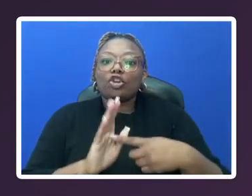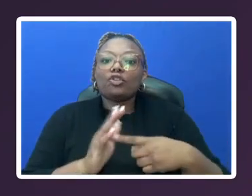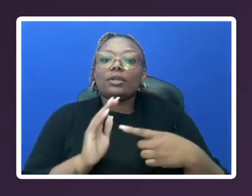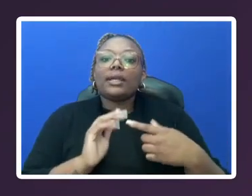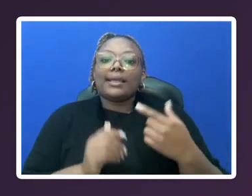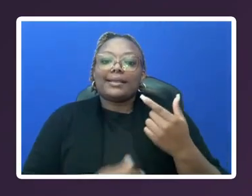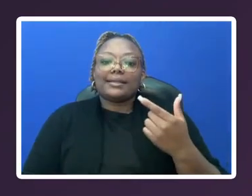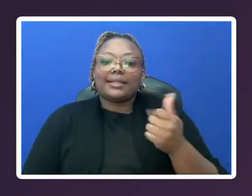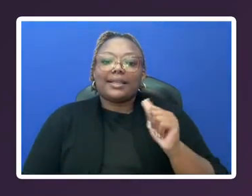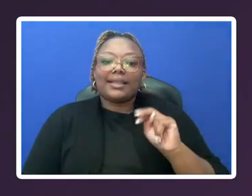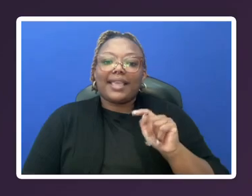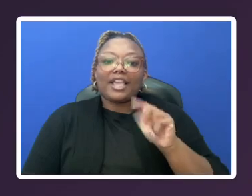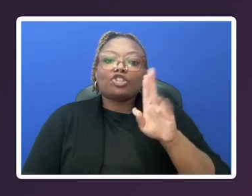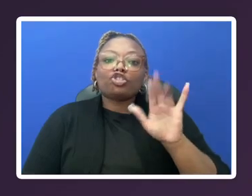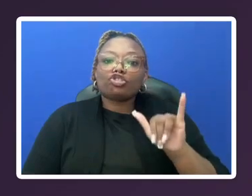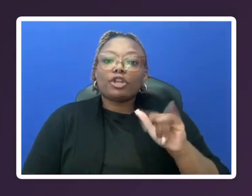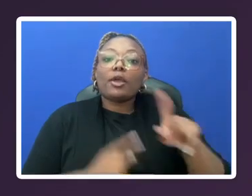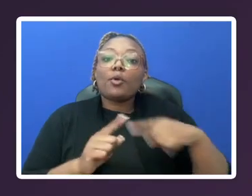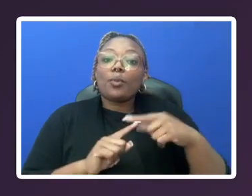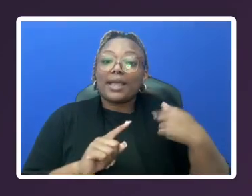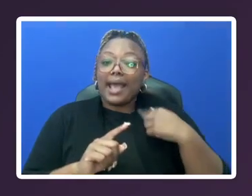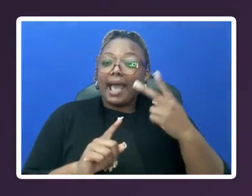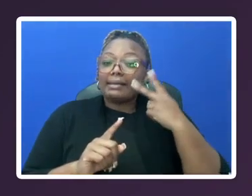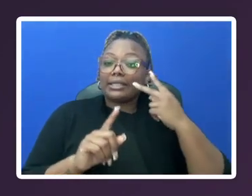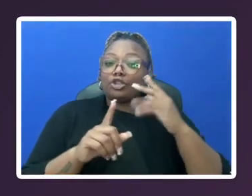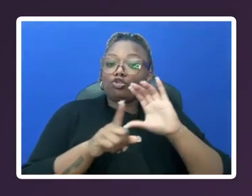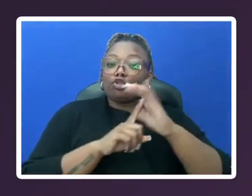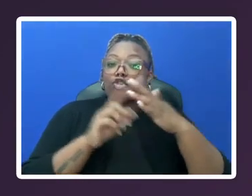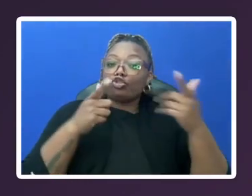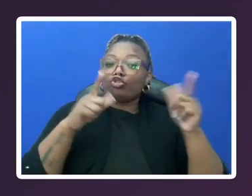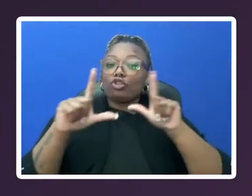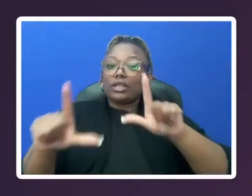when I'm looking through a cultural lens, I am drawn to this cluster of astronauts